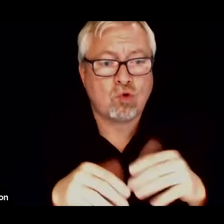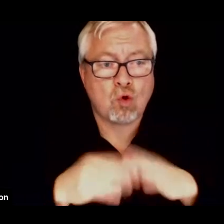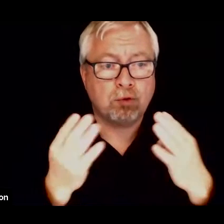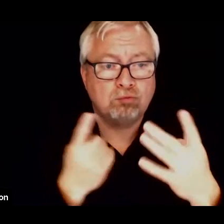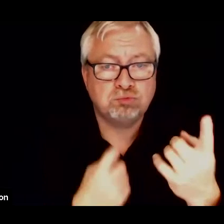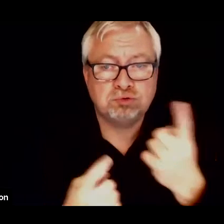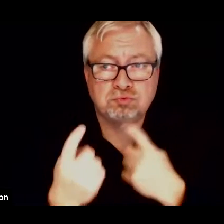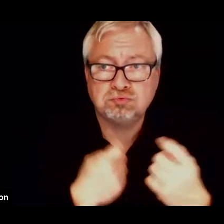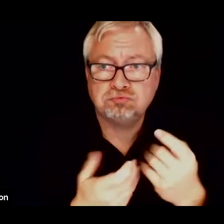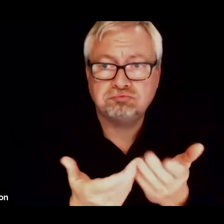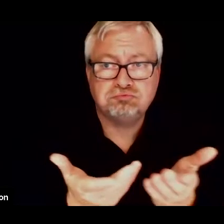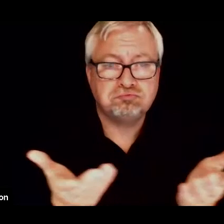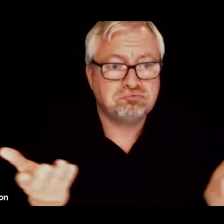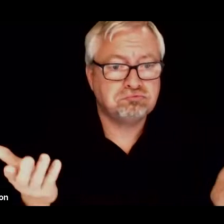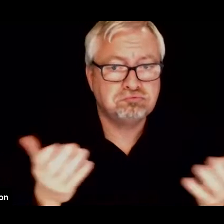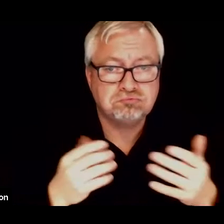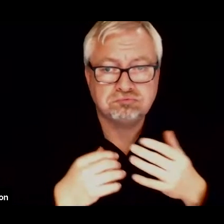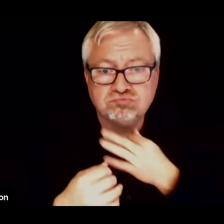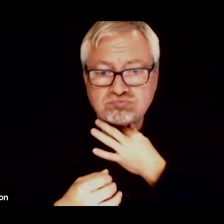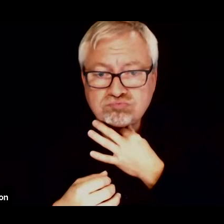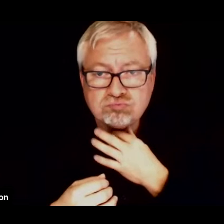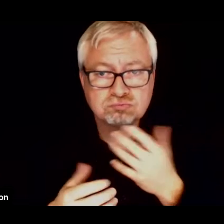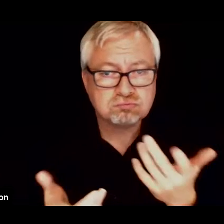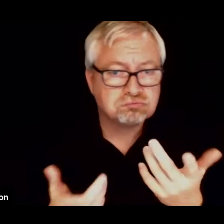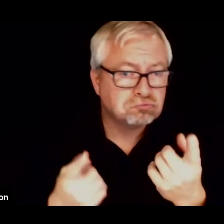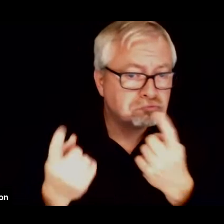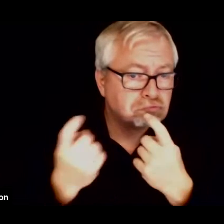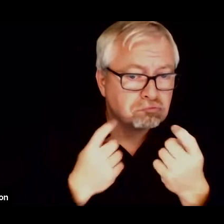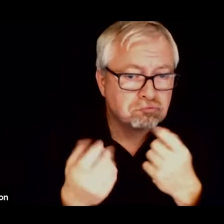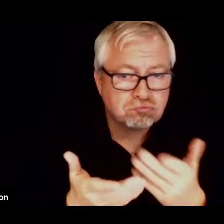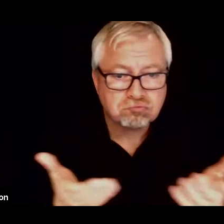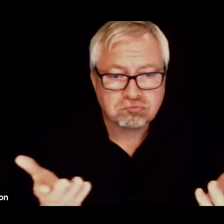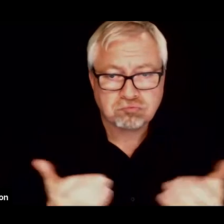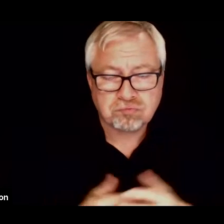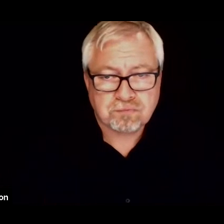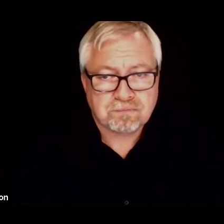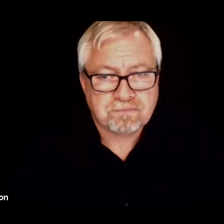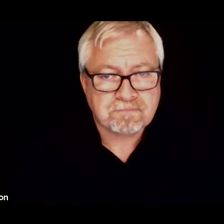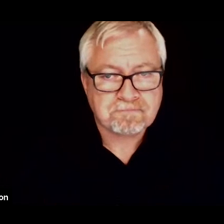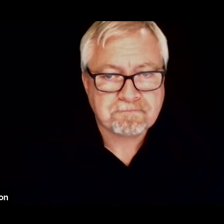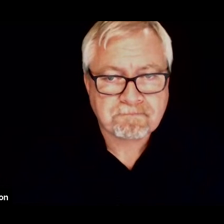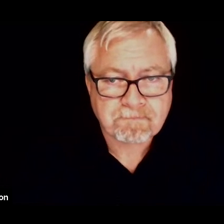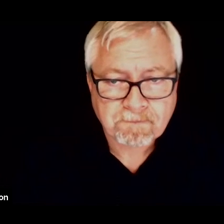know what kind of questions you have or your listeners or readers have so back to you Mike.